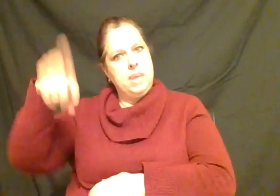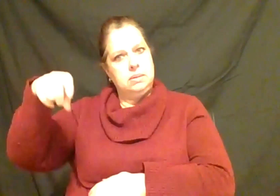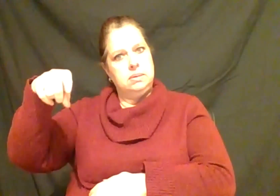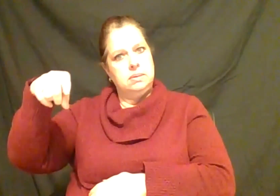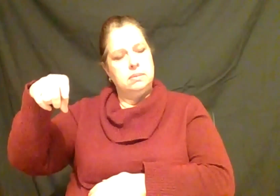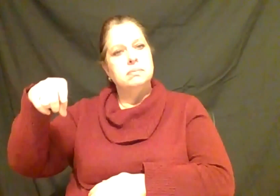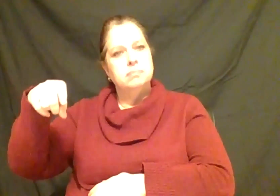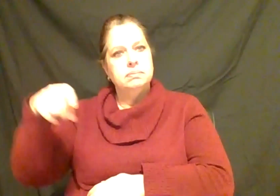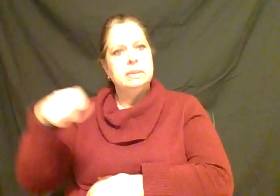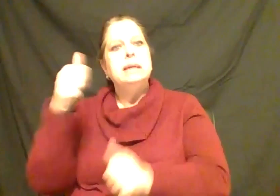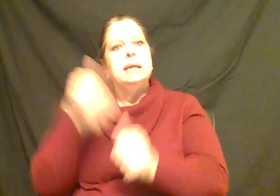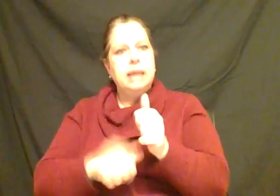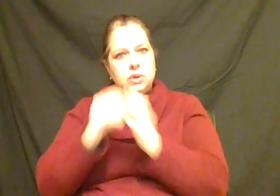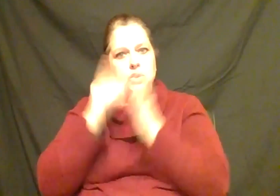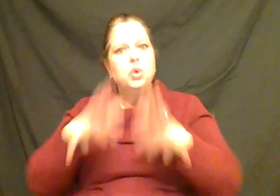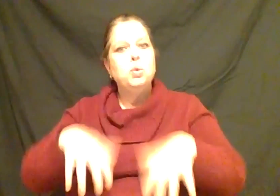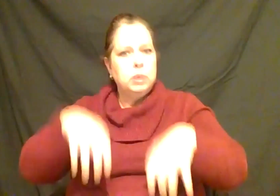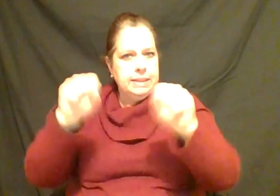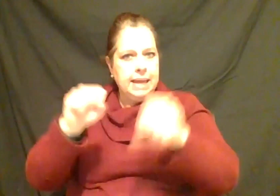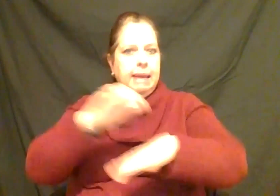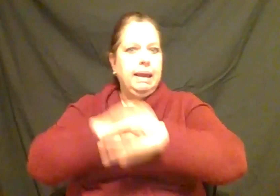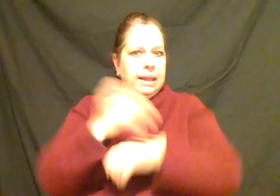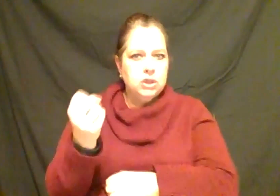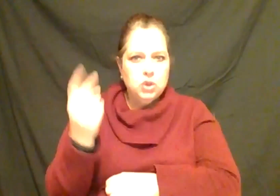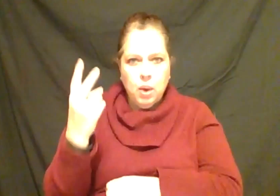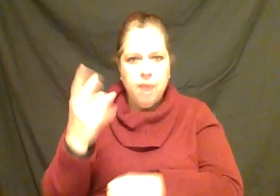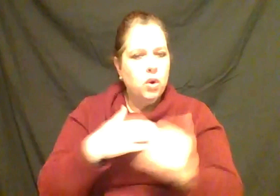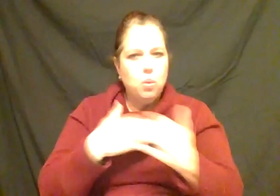every student will take english 12 or whatever version they need if a student needs a math